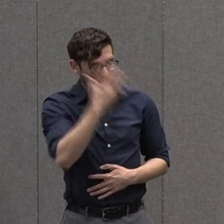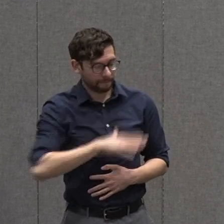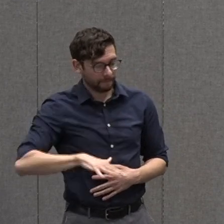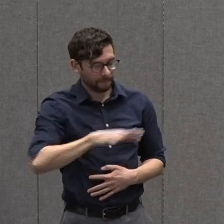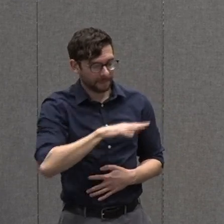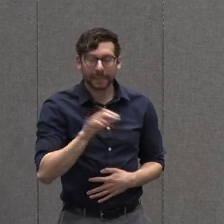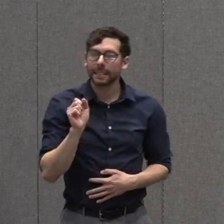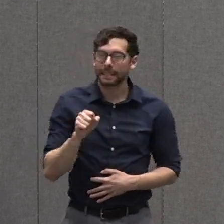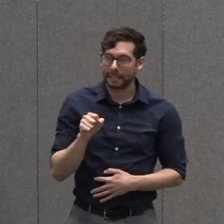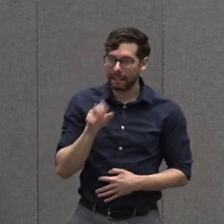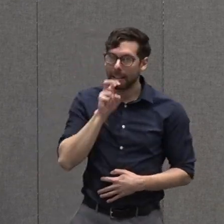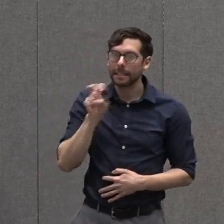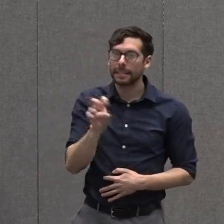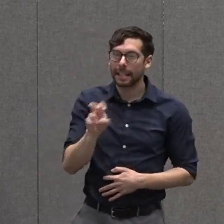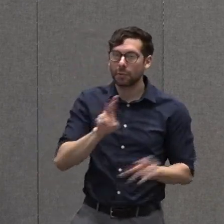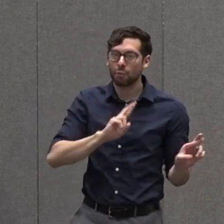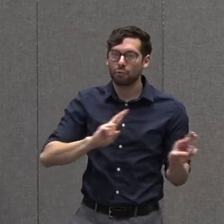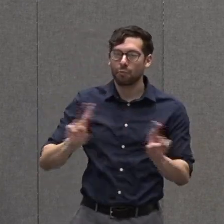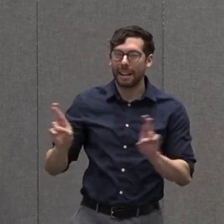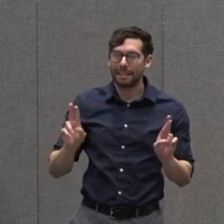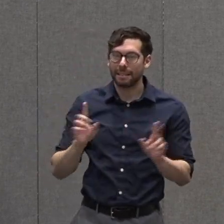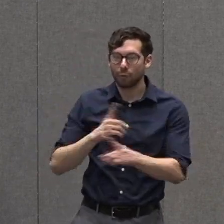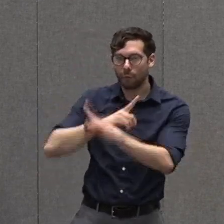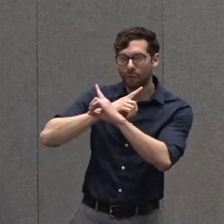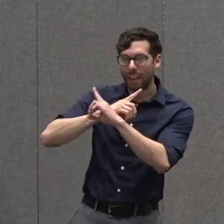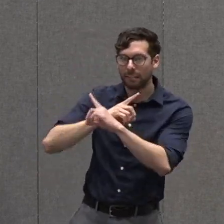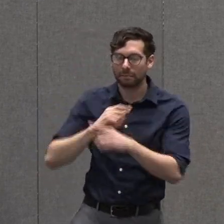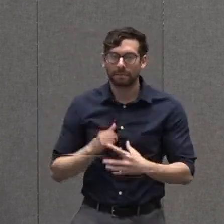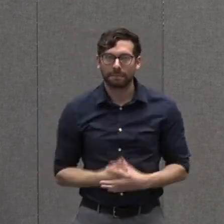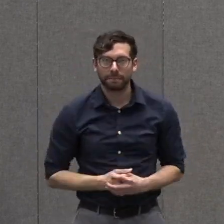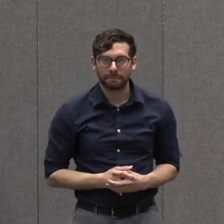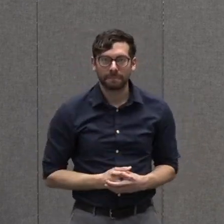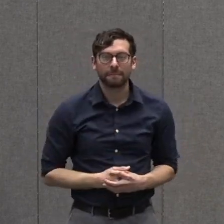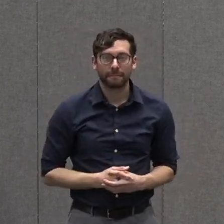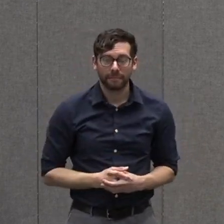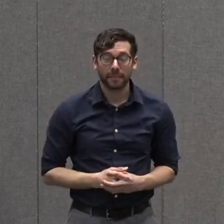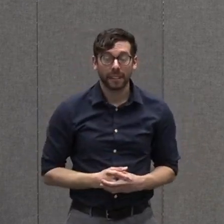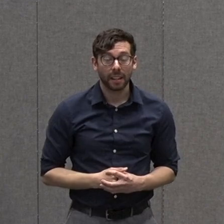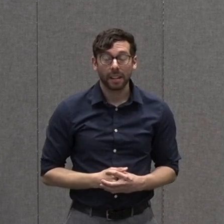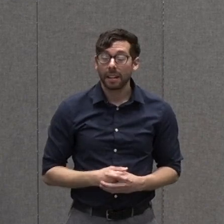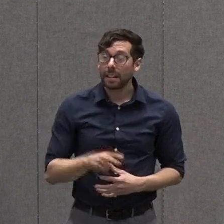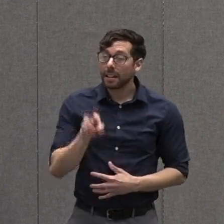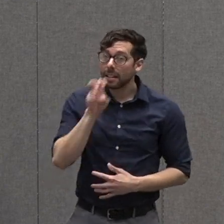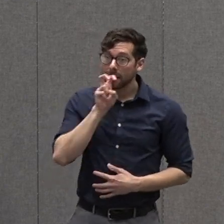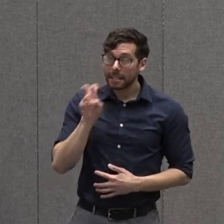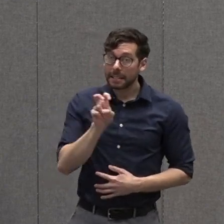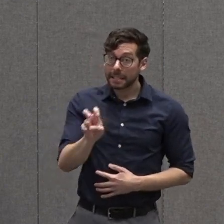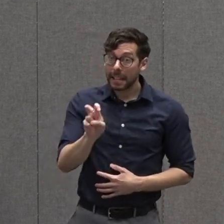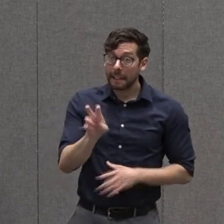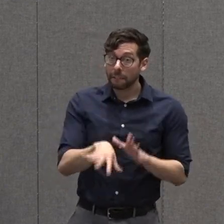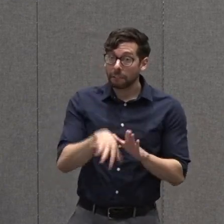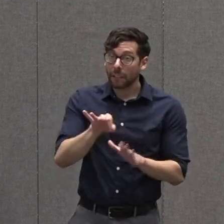Okay, my goodness. So this snake might be found on the west mesa, here in Albuquerque.